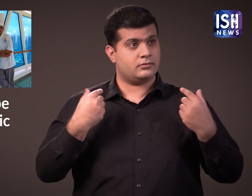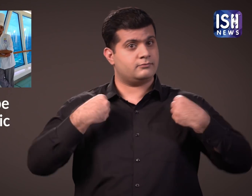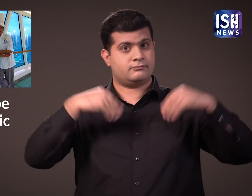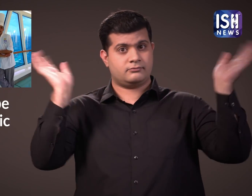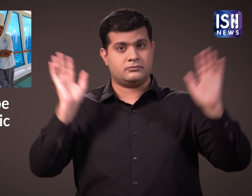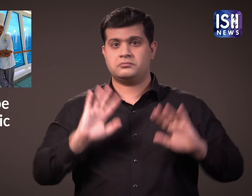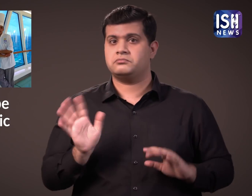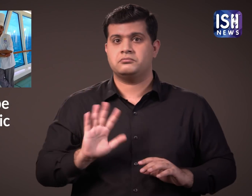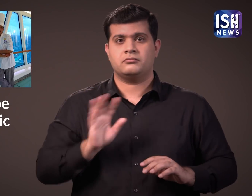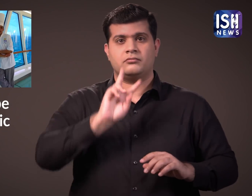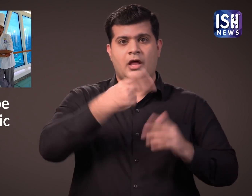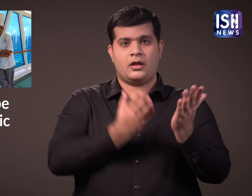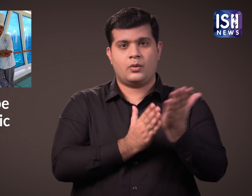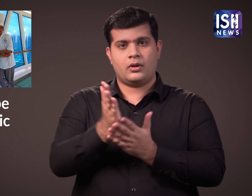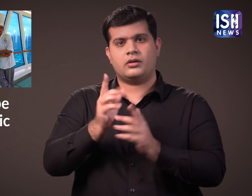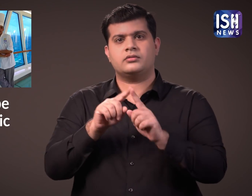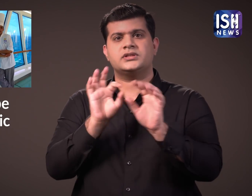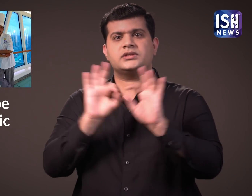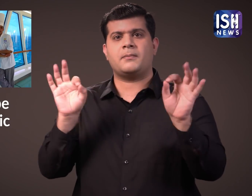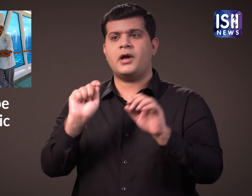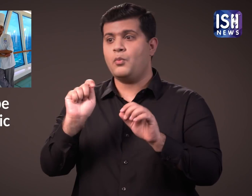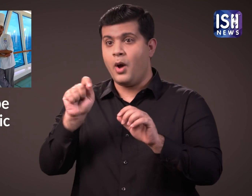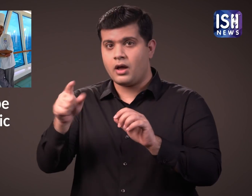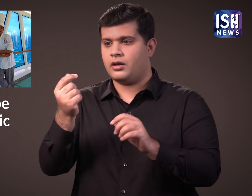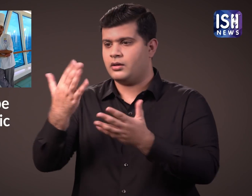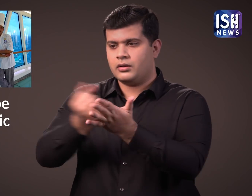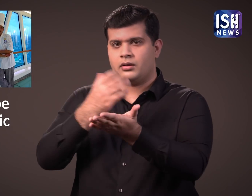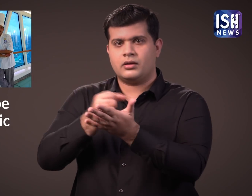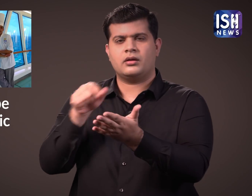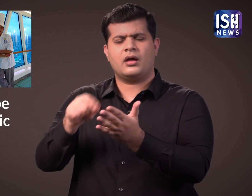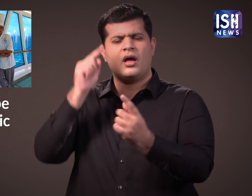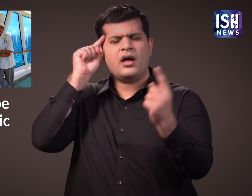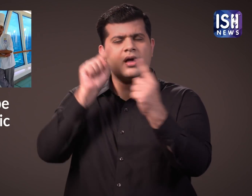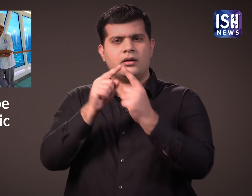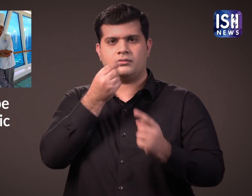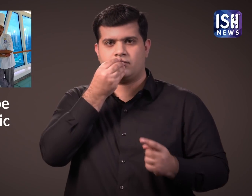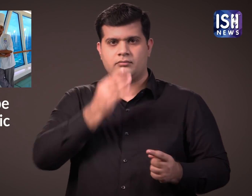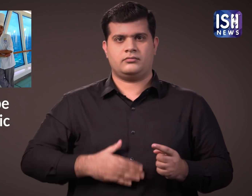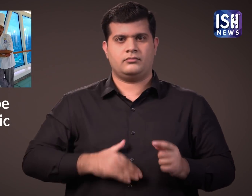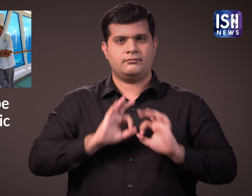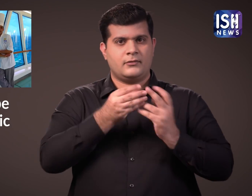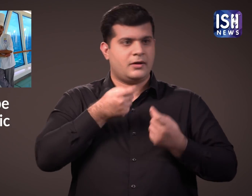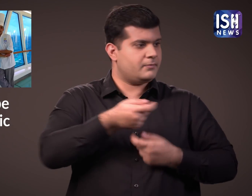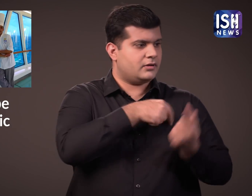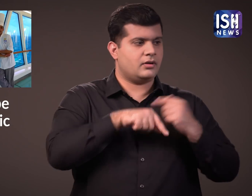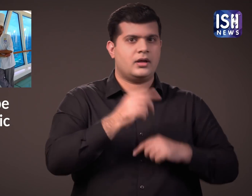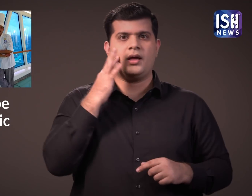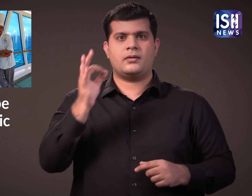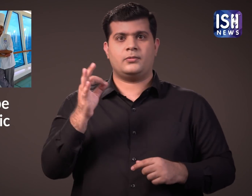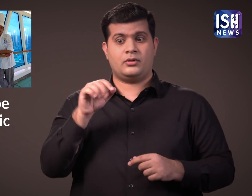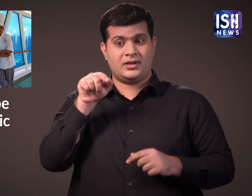They did not give up but took up simple jobs as it was important to fill their hungry stomachs.